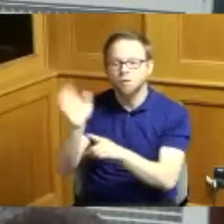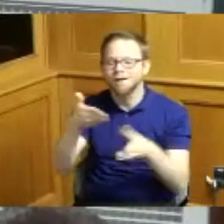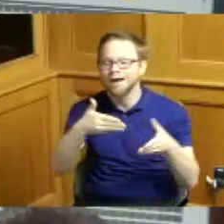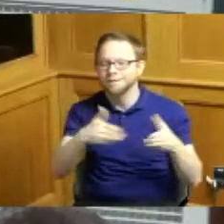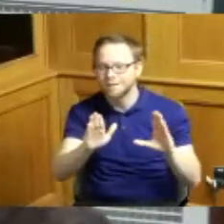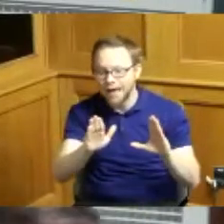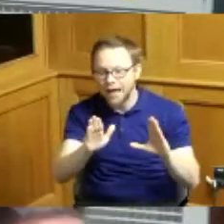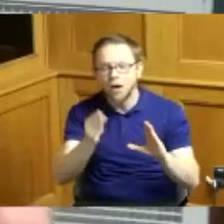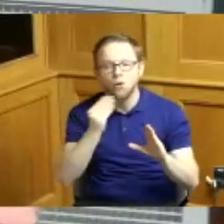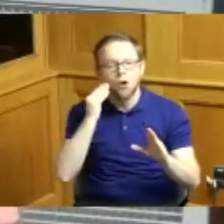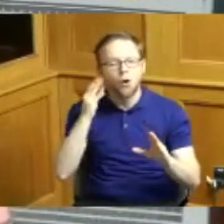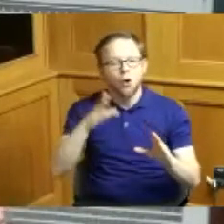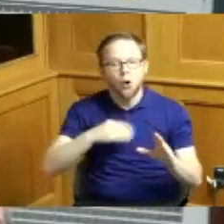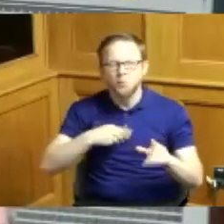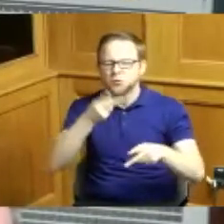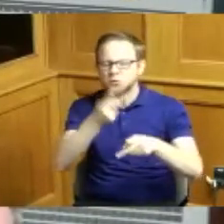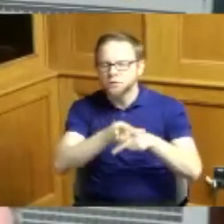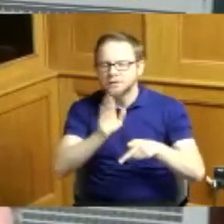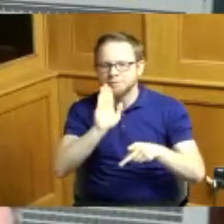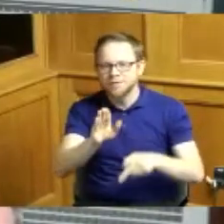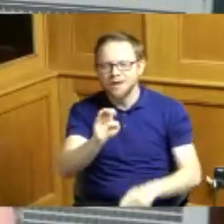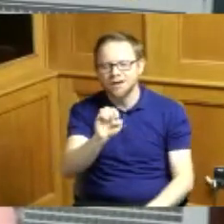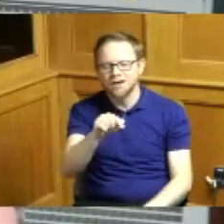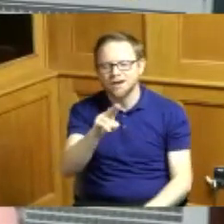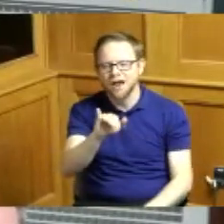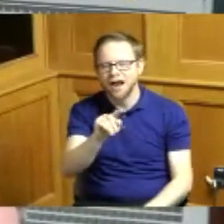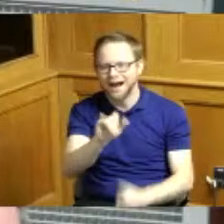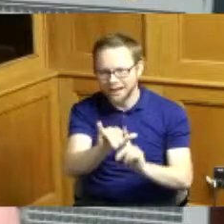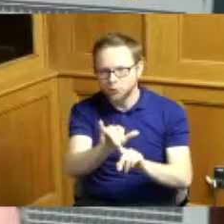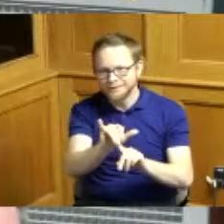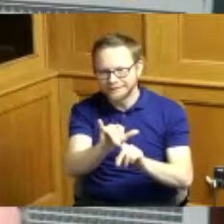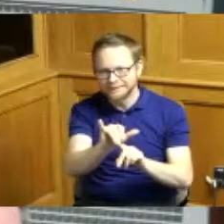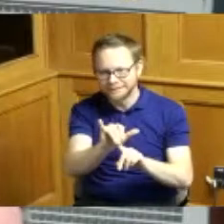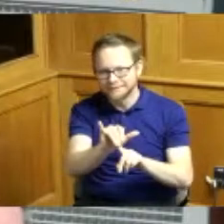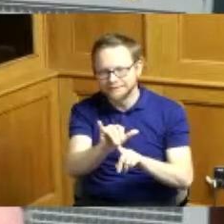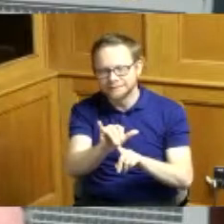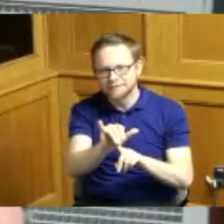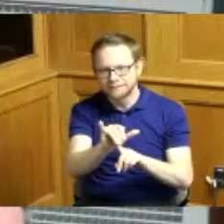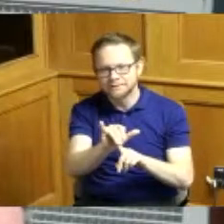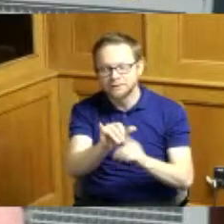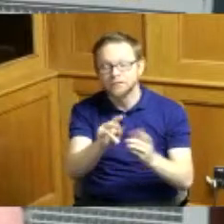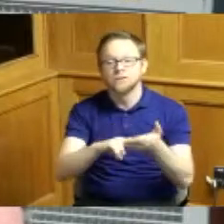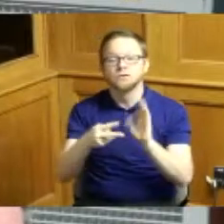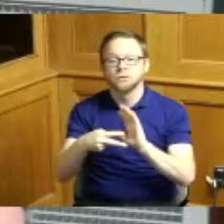equity if they happen not to be able to retain the homeownership so it's allowed us to make those